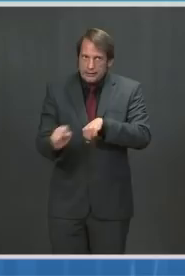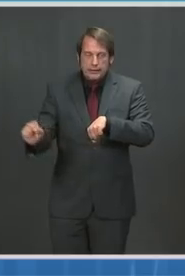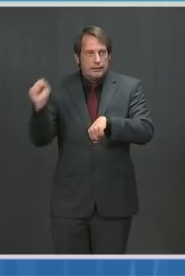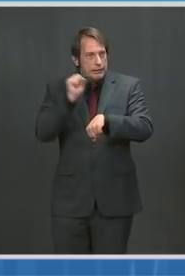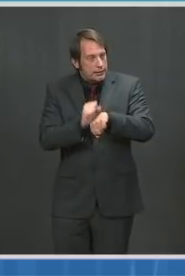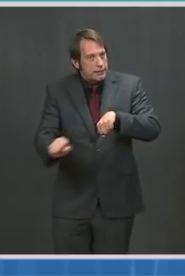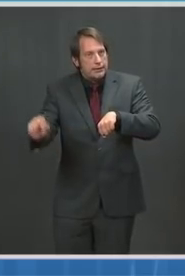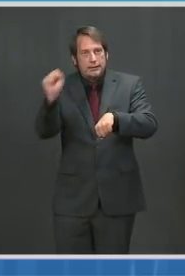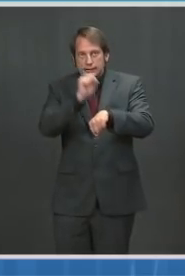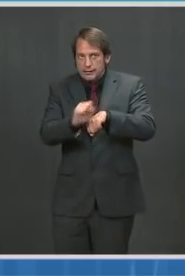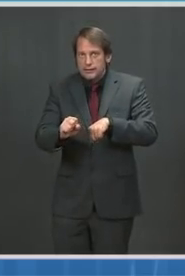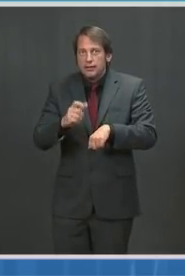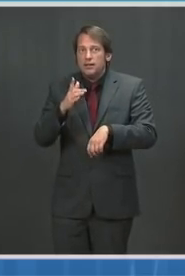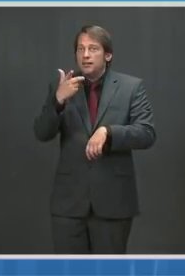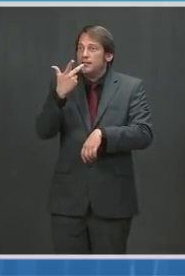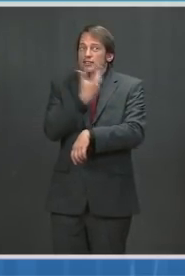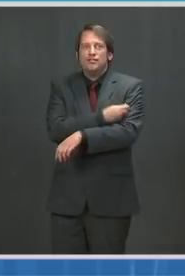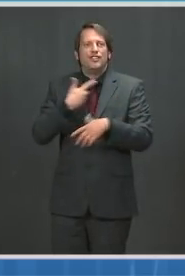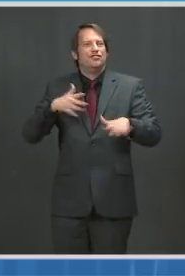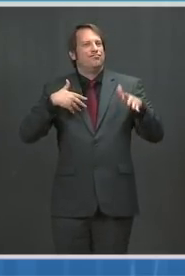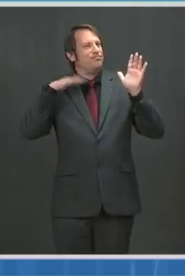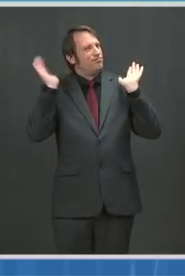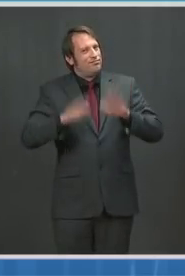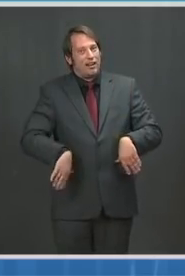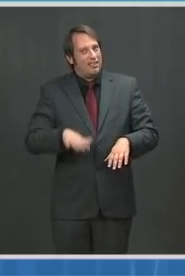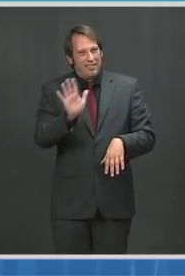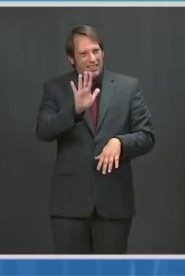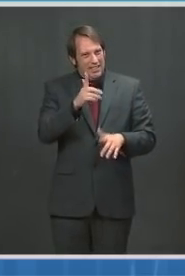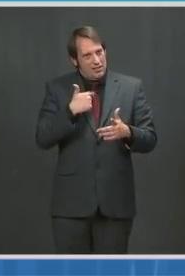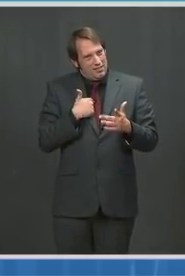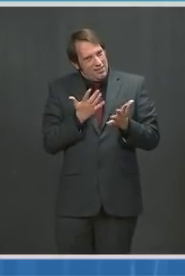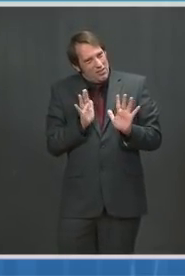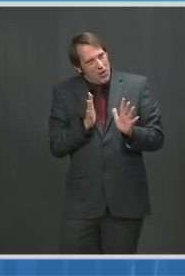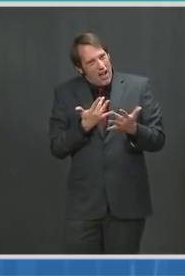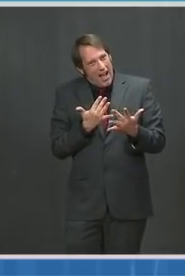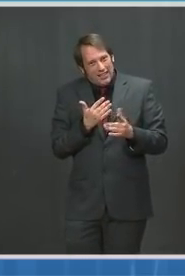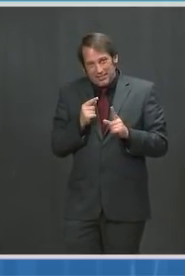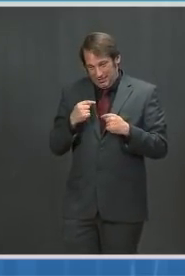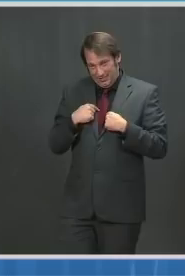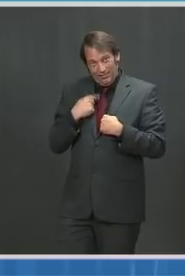but we bring the whole country with us. And so every -- we've got to continue to do this together.